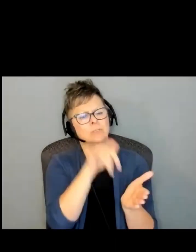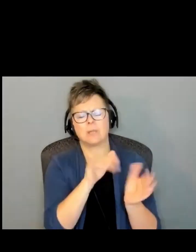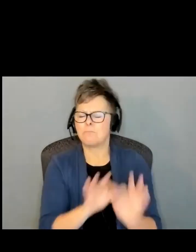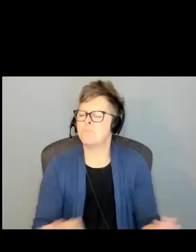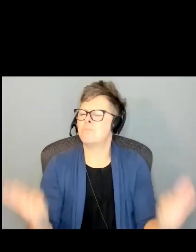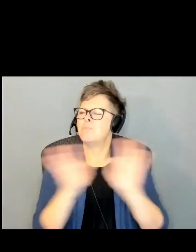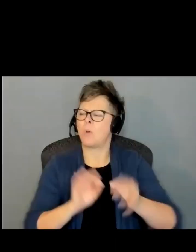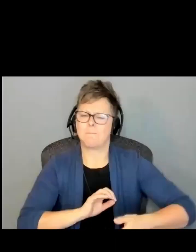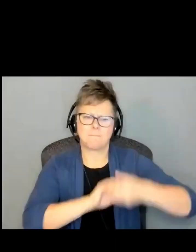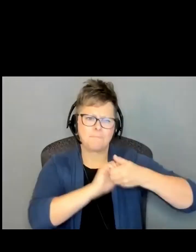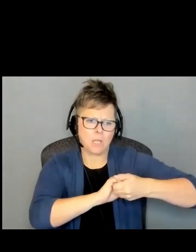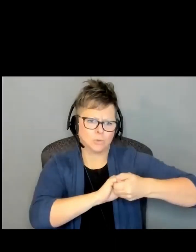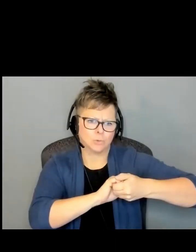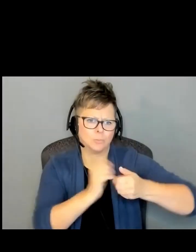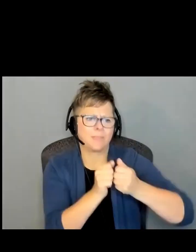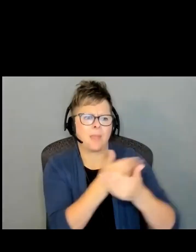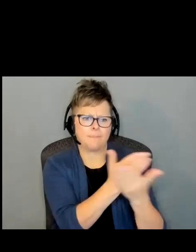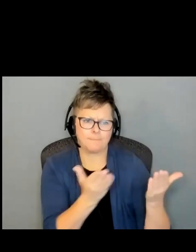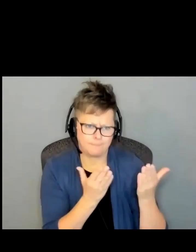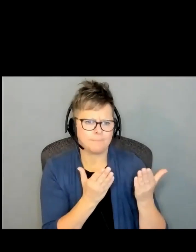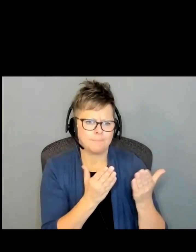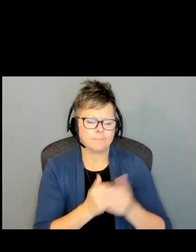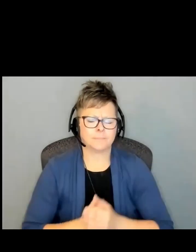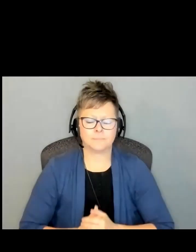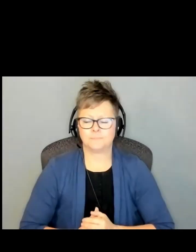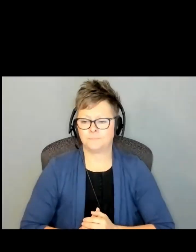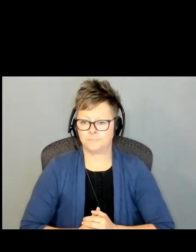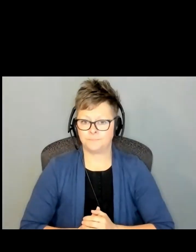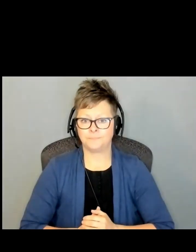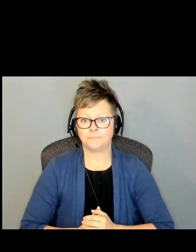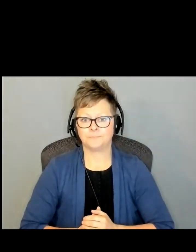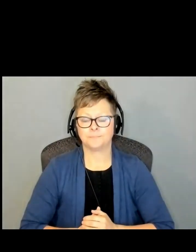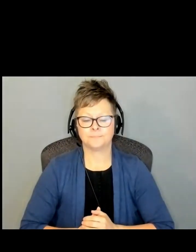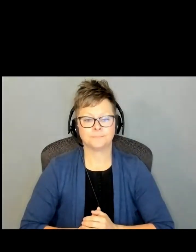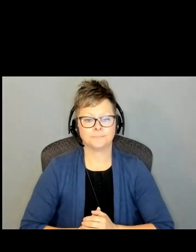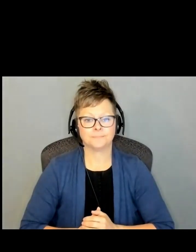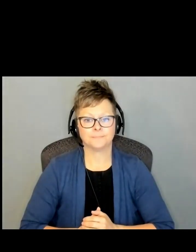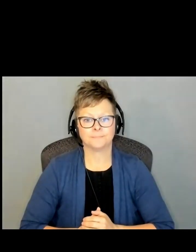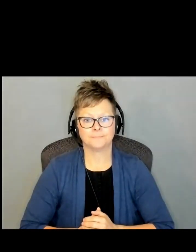To reach those hard to serve people. DR.